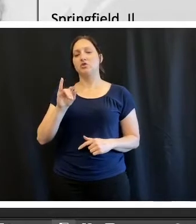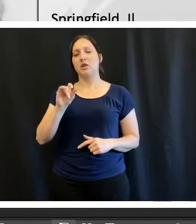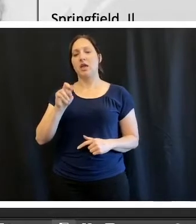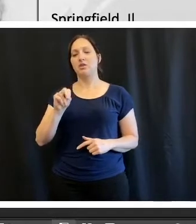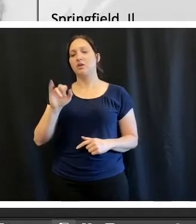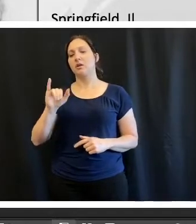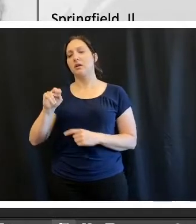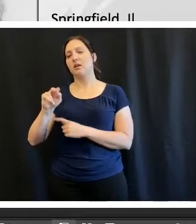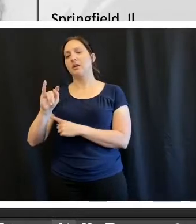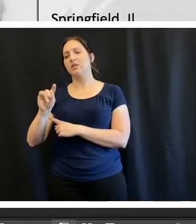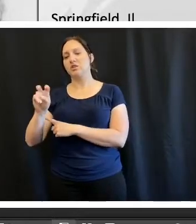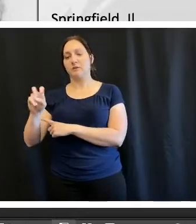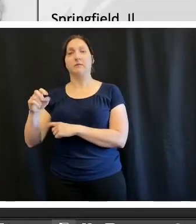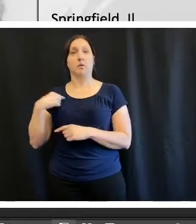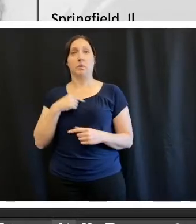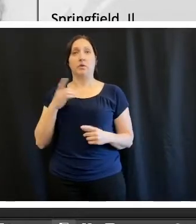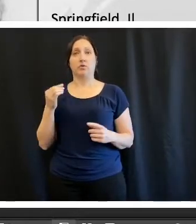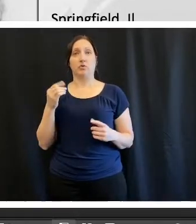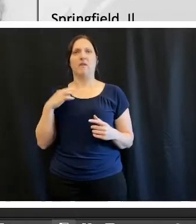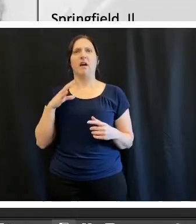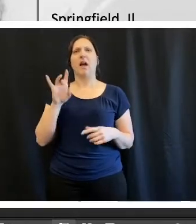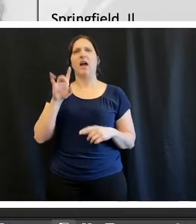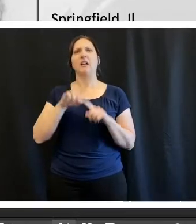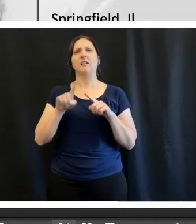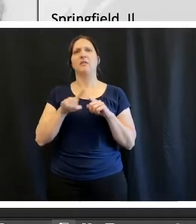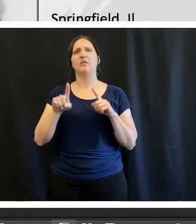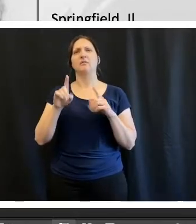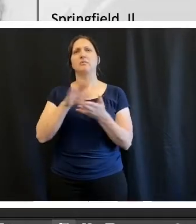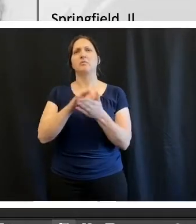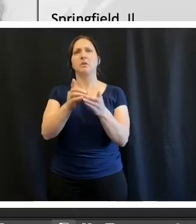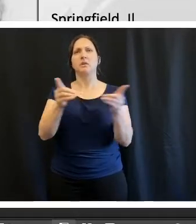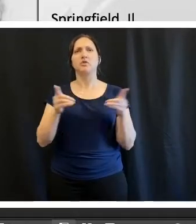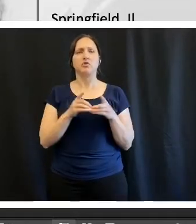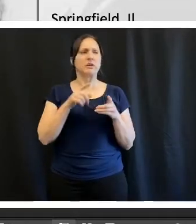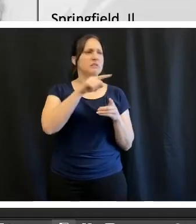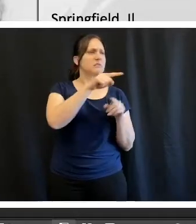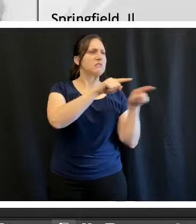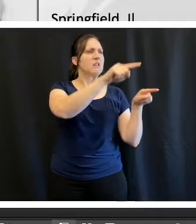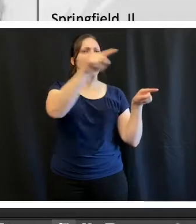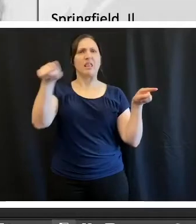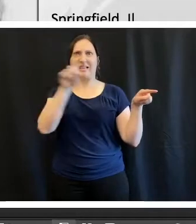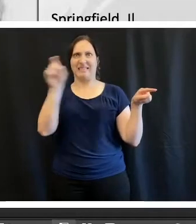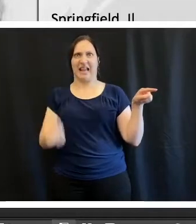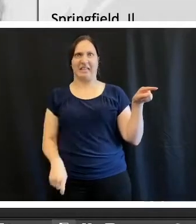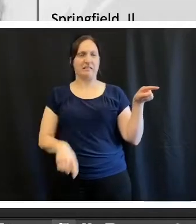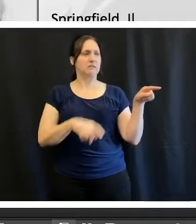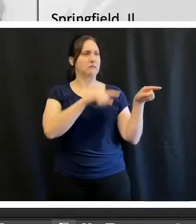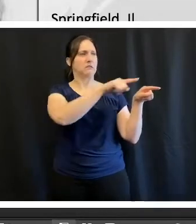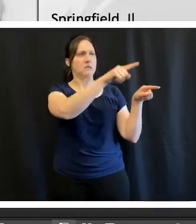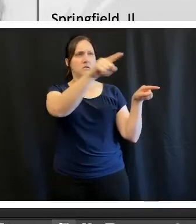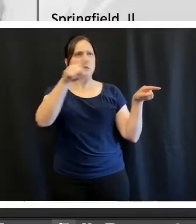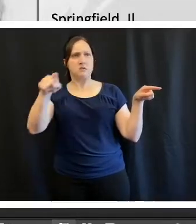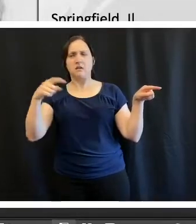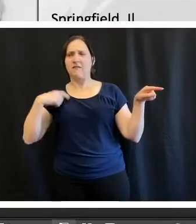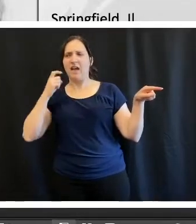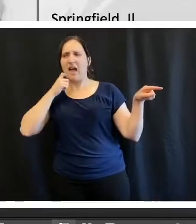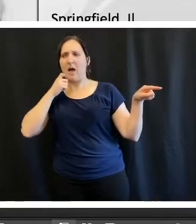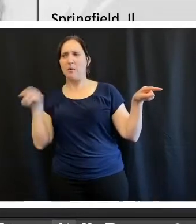across Texas with about 50 teachers in those school districts. Those teachers enrolled in a program where they're earning 12 hours